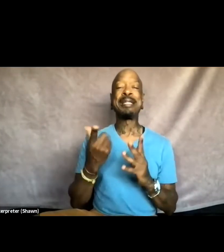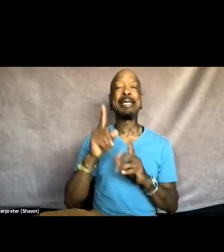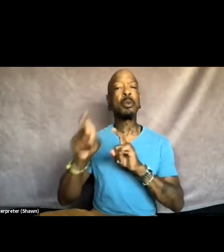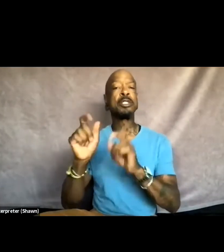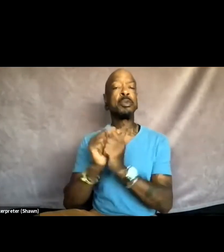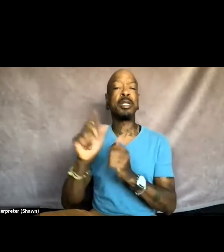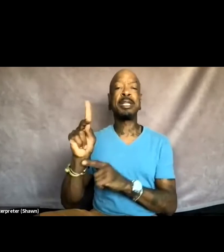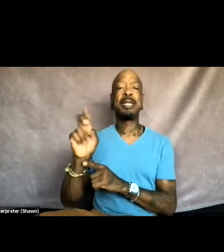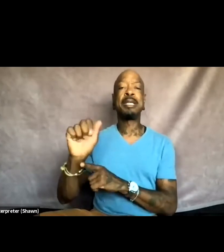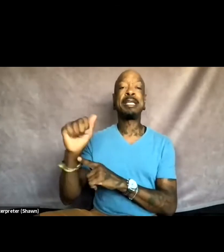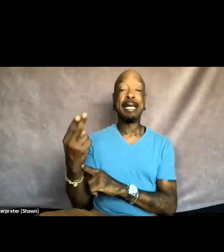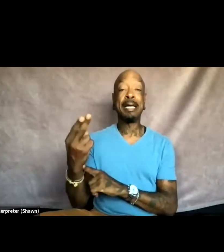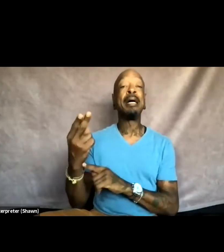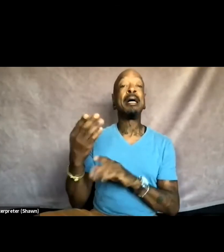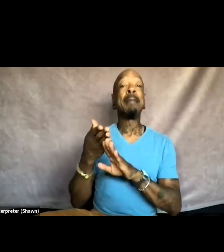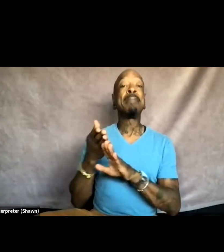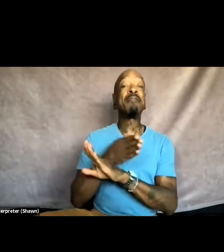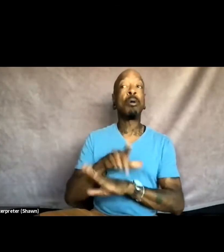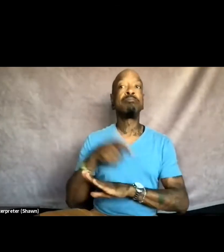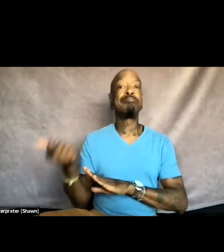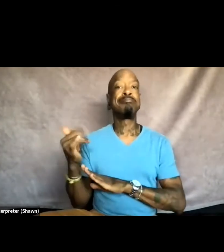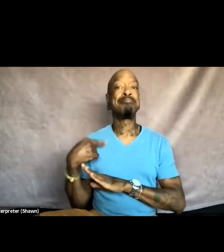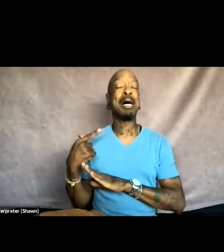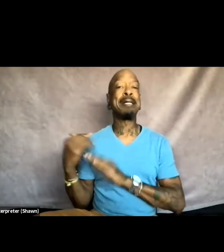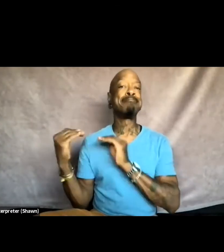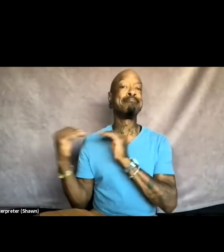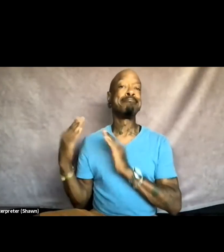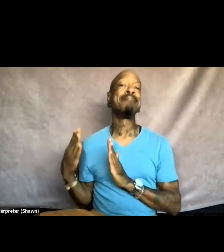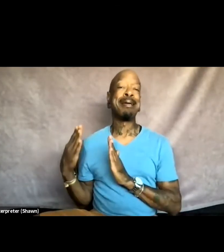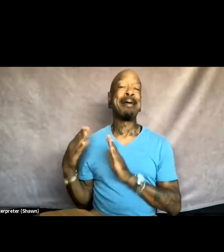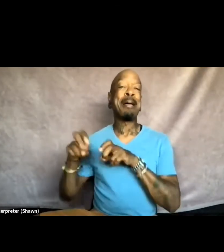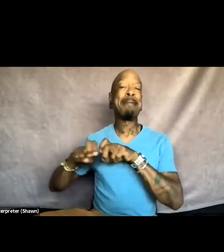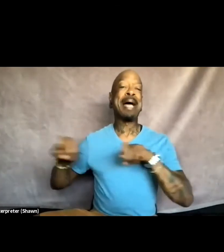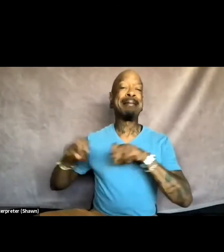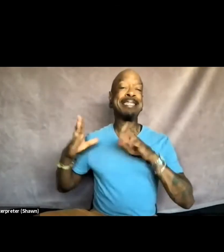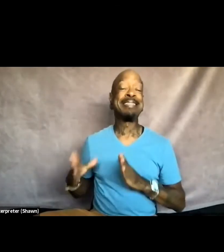before handling handling it over to my fellow. Nicole Redding (she/her): Fellow panelists and then we'll use the Q and A for a feature